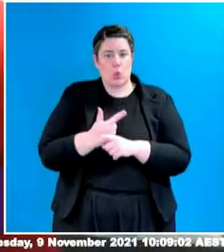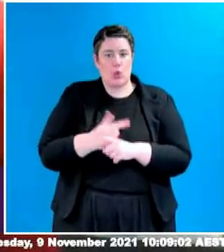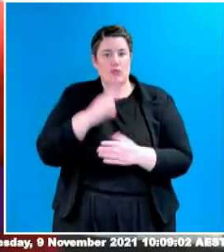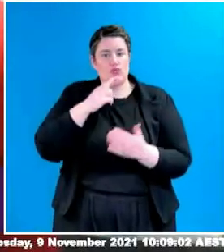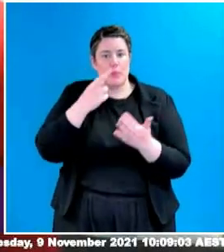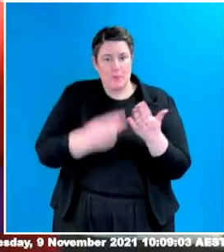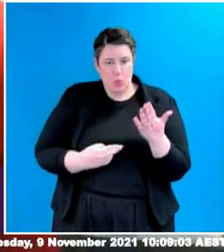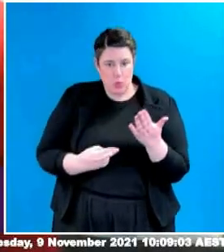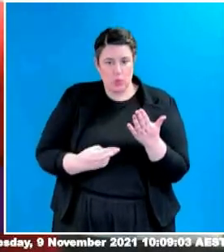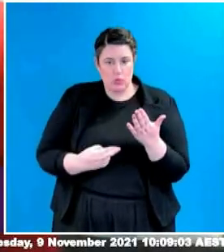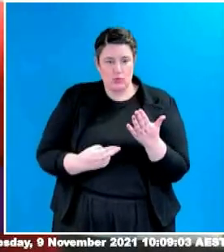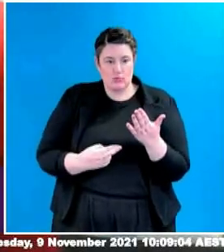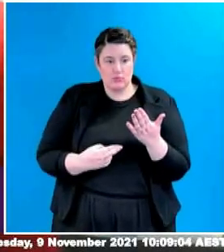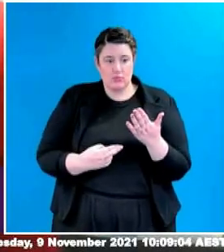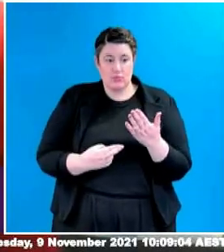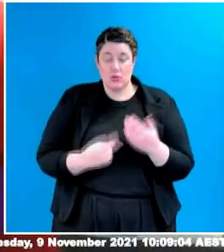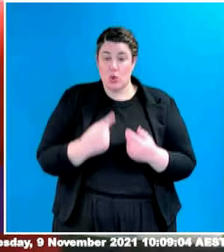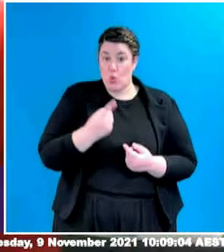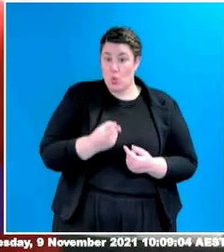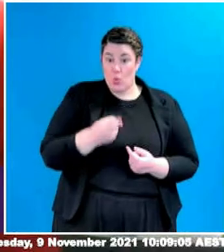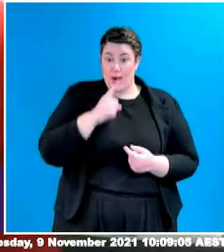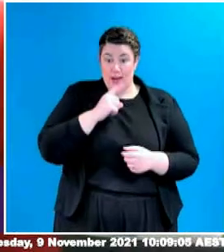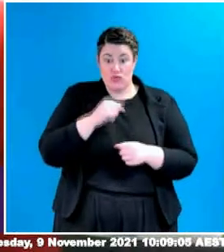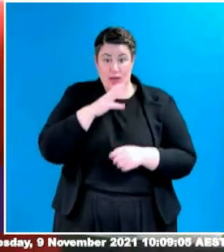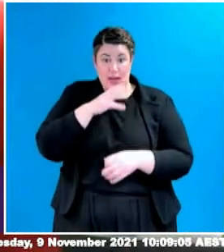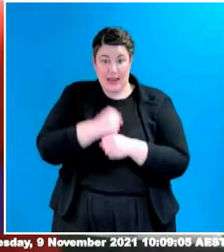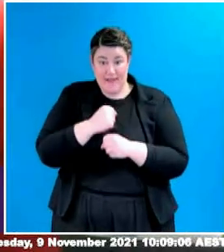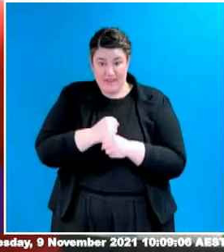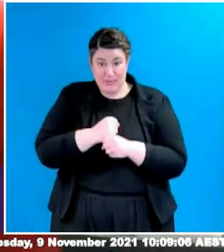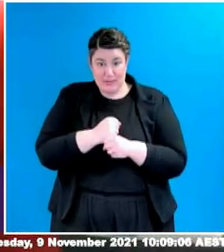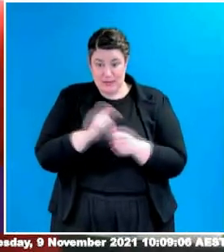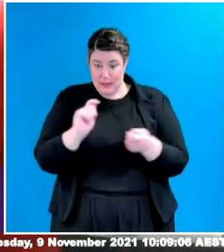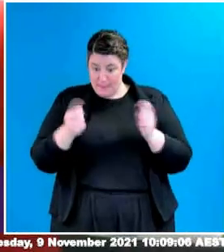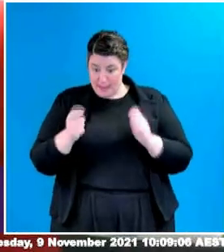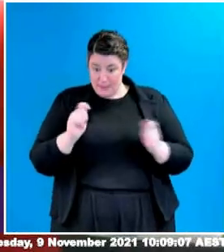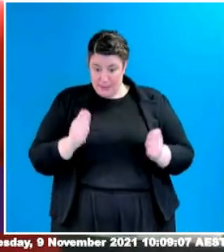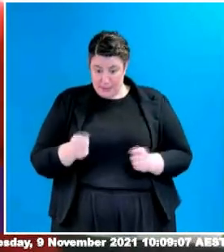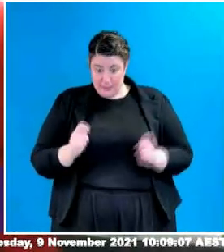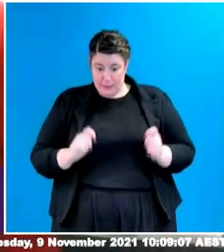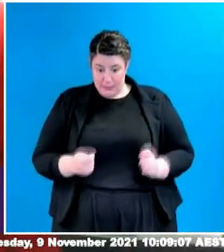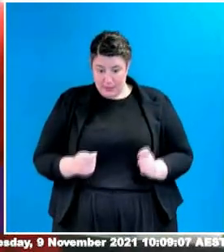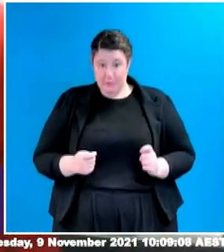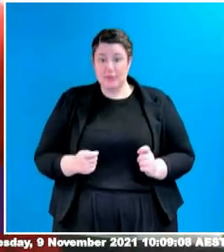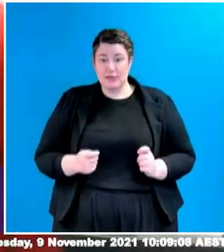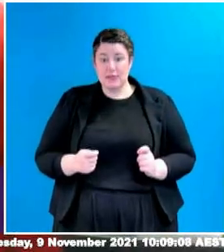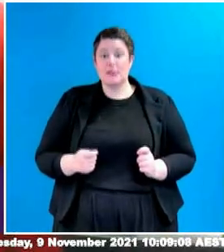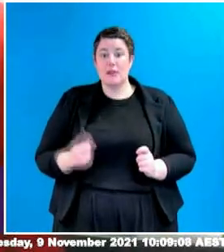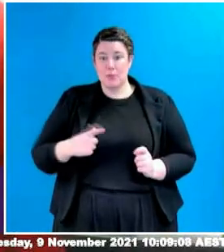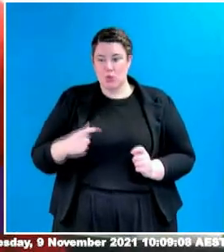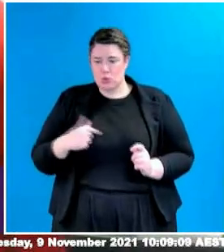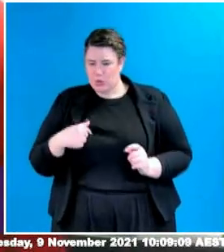seven bills there had been 100 government amendments loosely attributed to scrutiny of human rights.